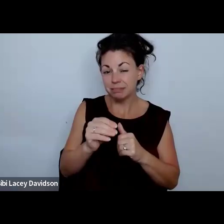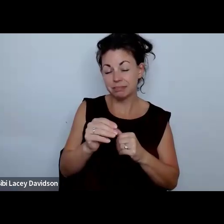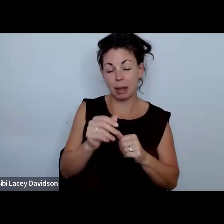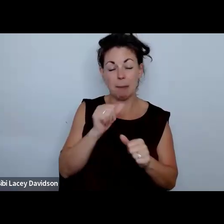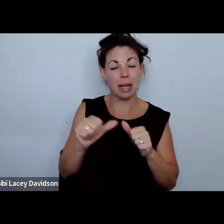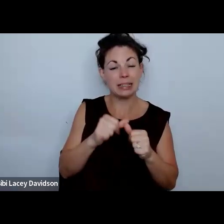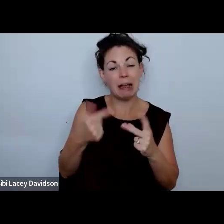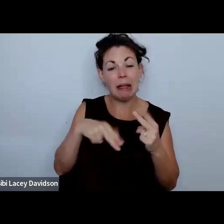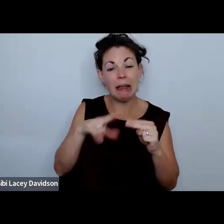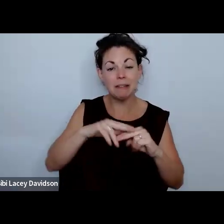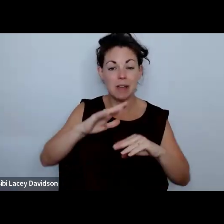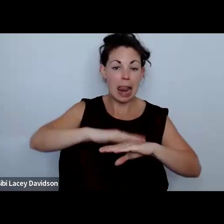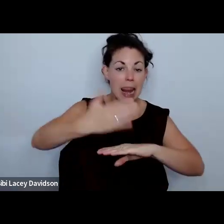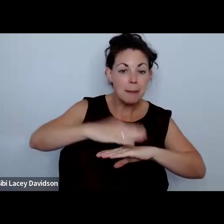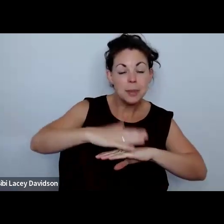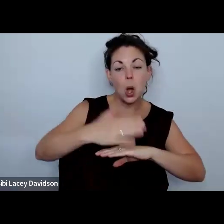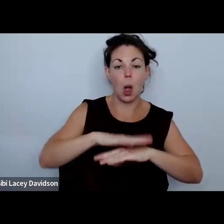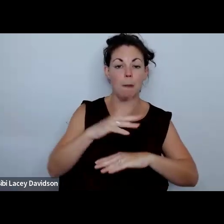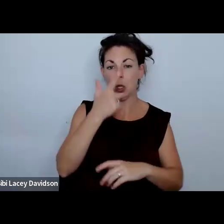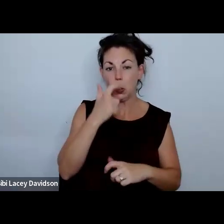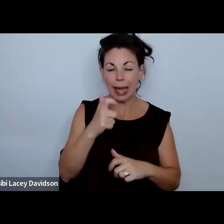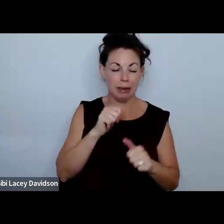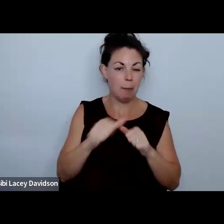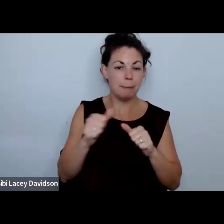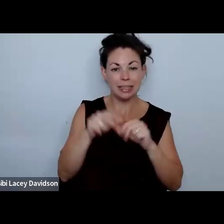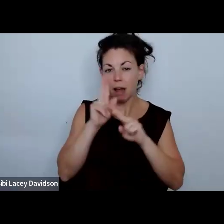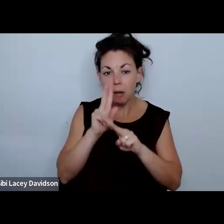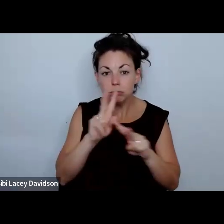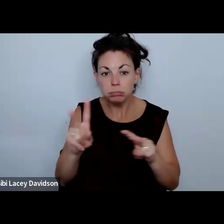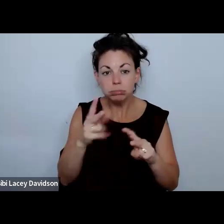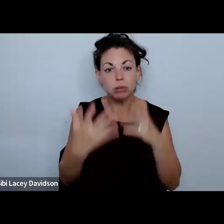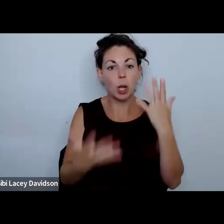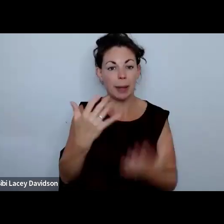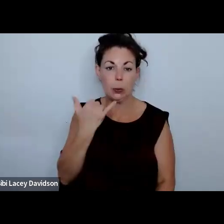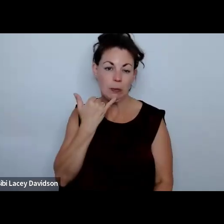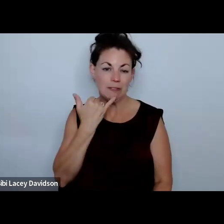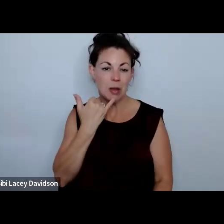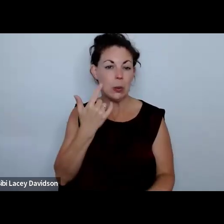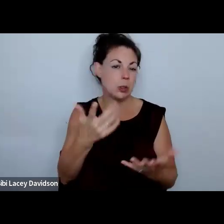instead of a, a tablet or phone if possible if you want to utilize the BSL.